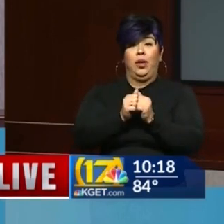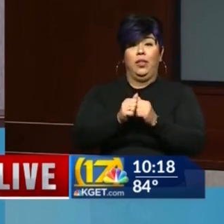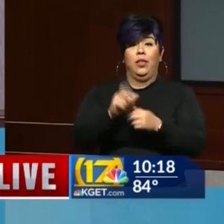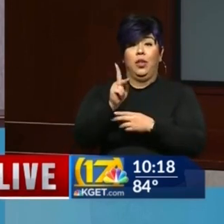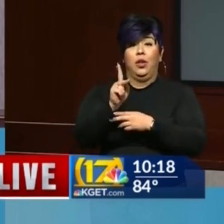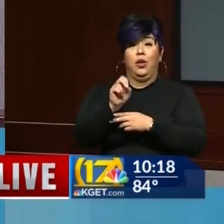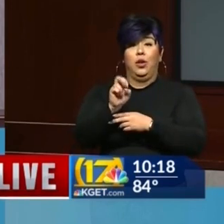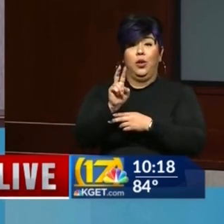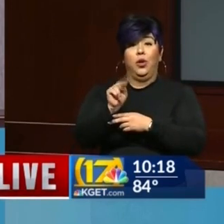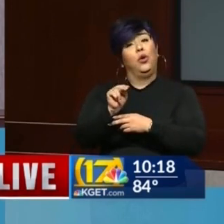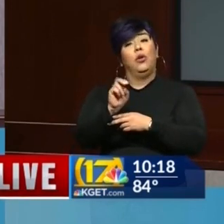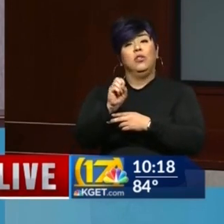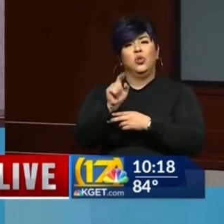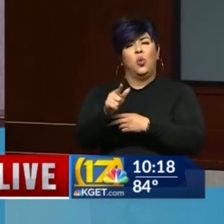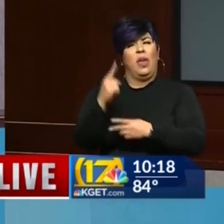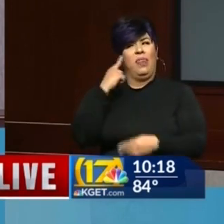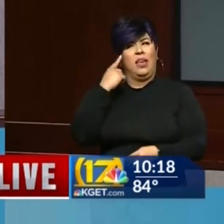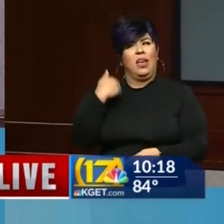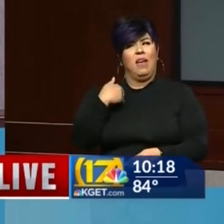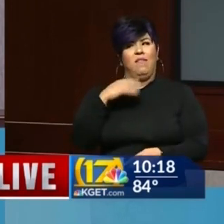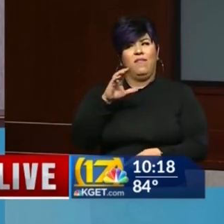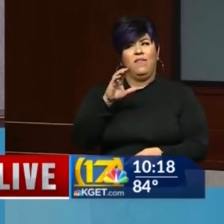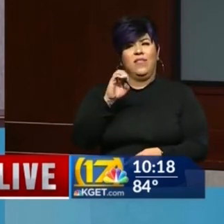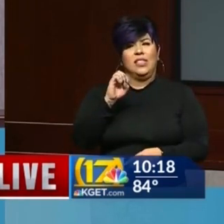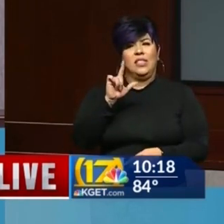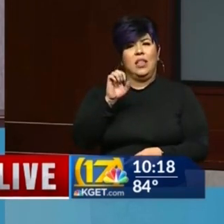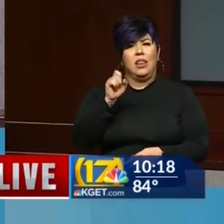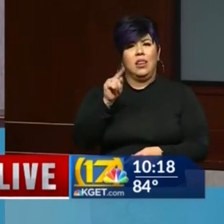TO BE ABLE TO GET OFF THE LINES.